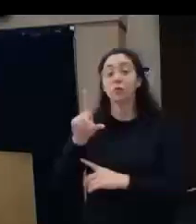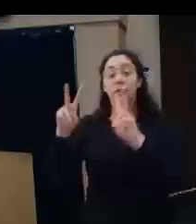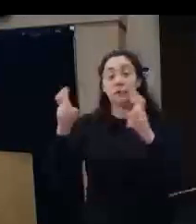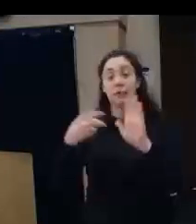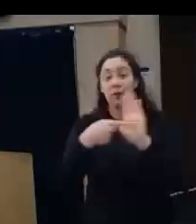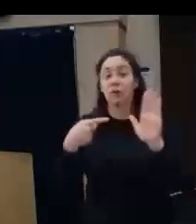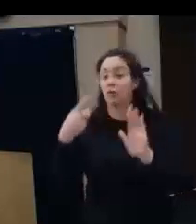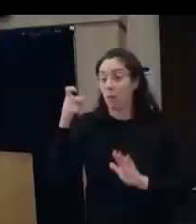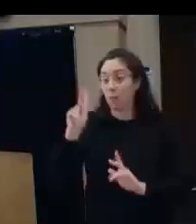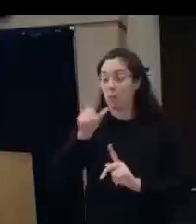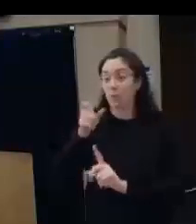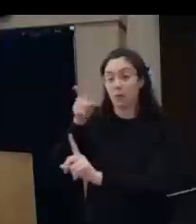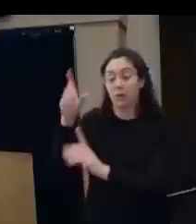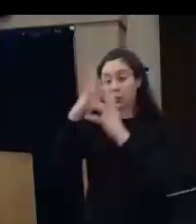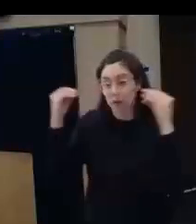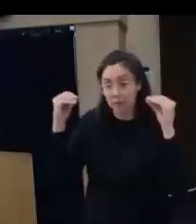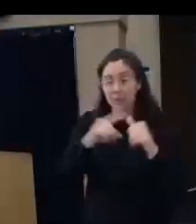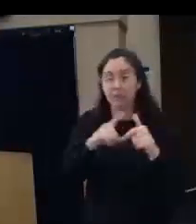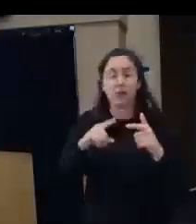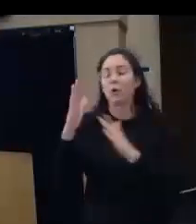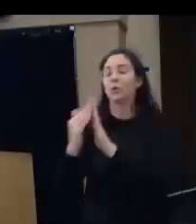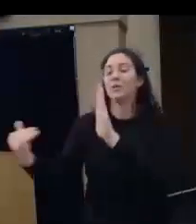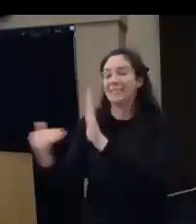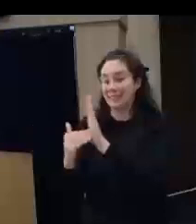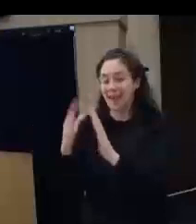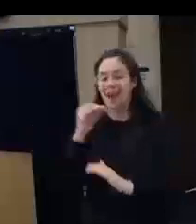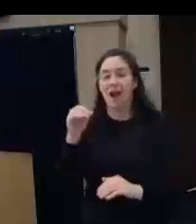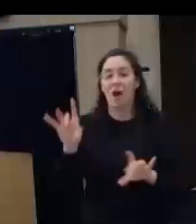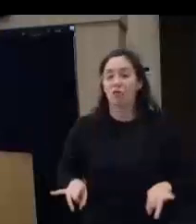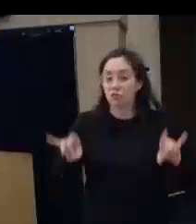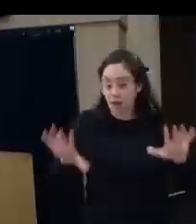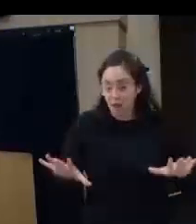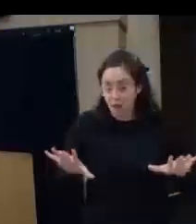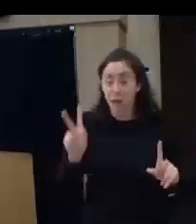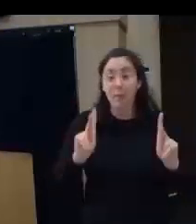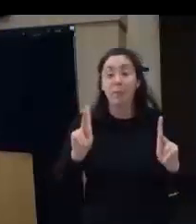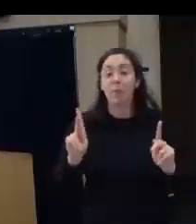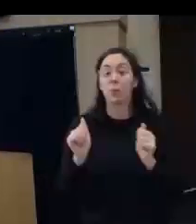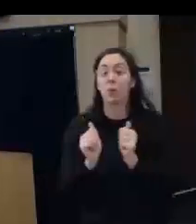in New Zealand and Australia wrote that people with a Fontan circulation have higher rates of